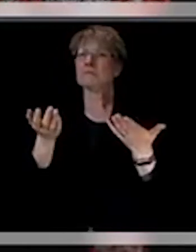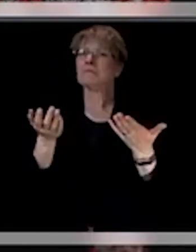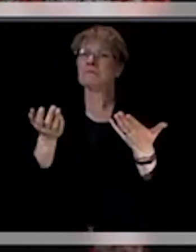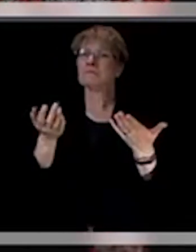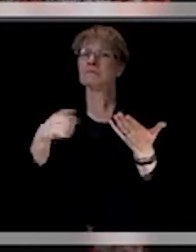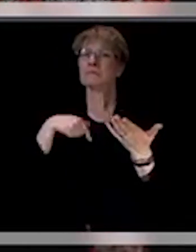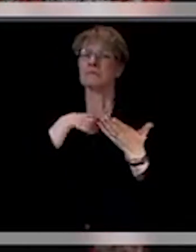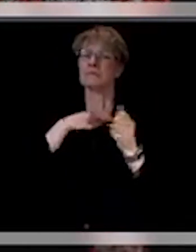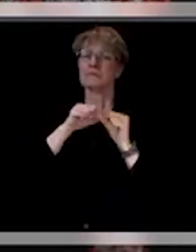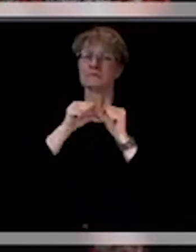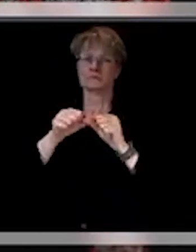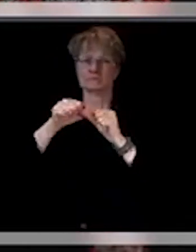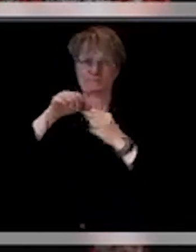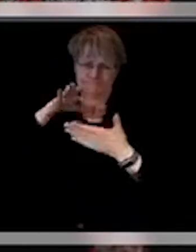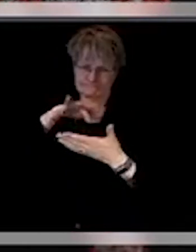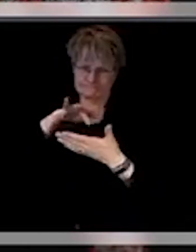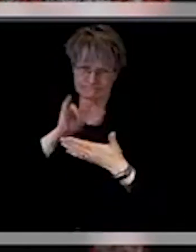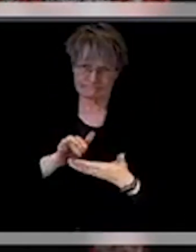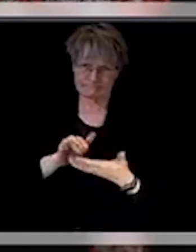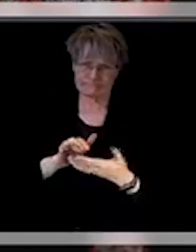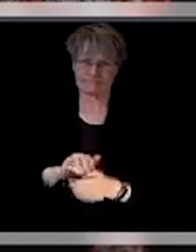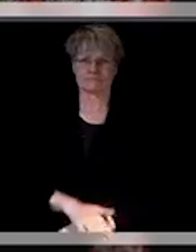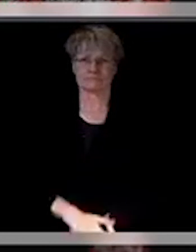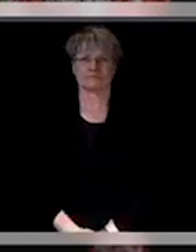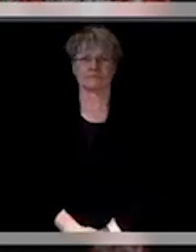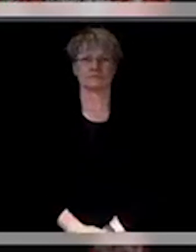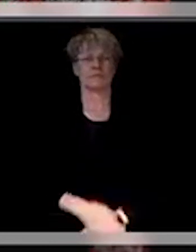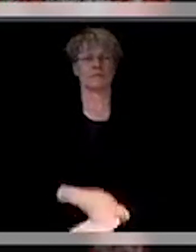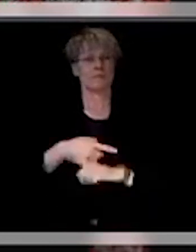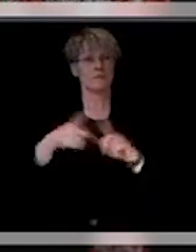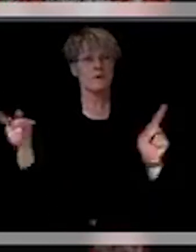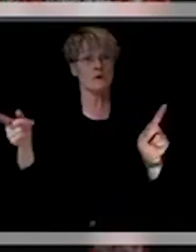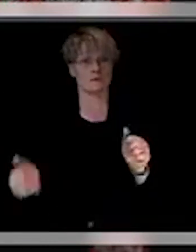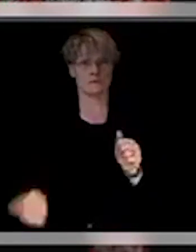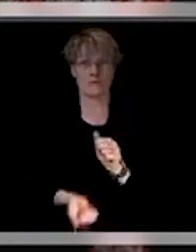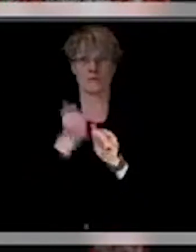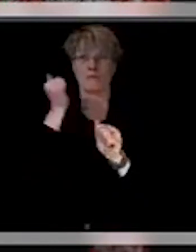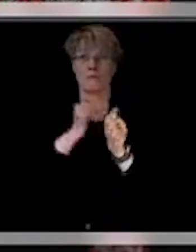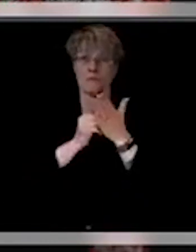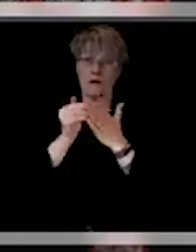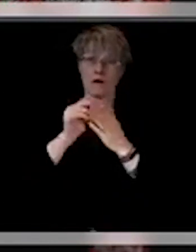because we know that most of this transmission is droplet, that’s generally what our focus